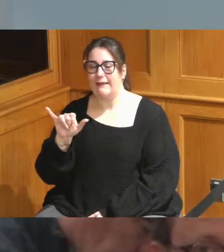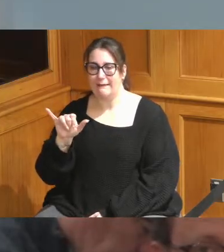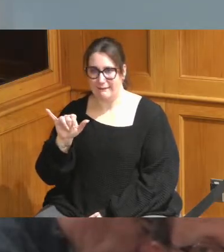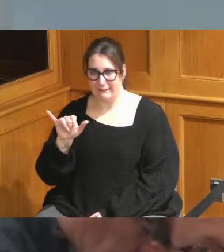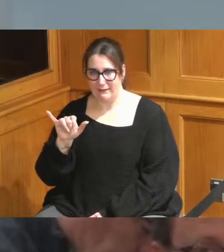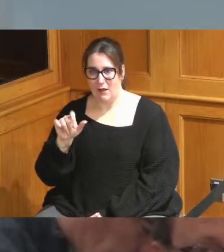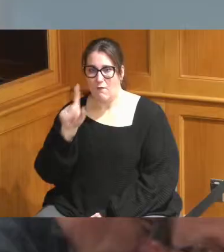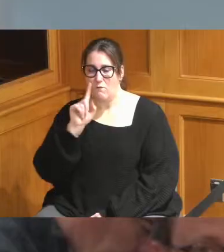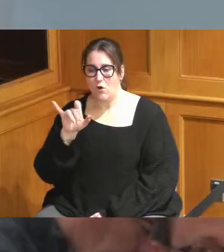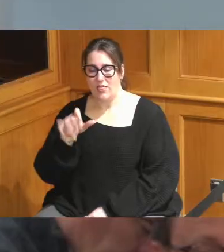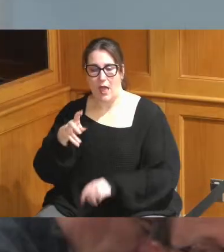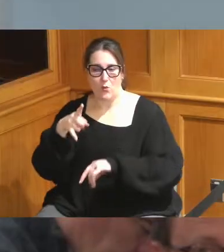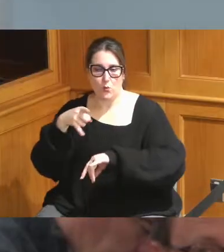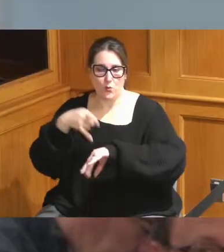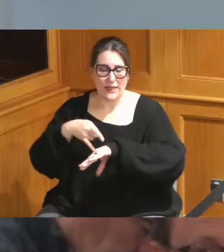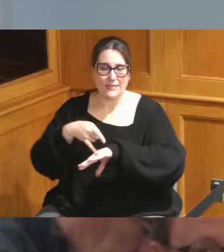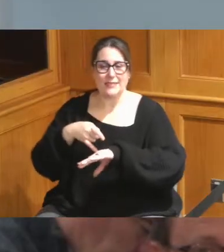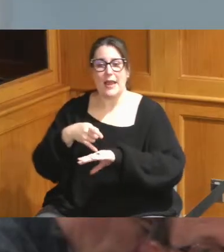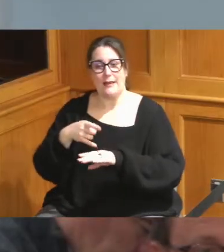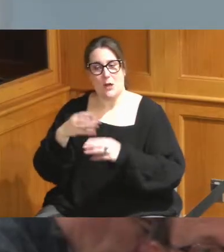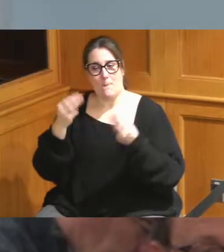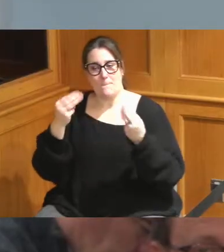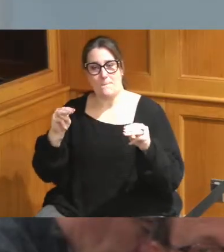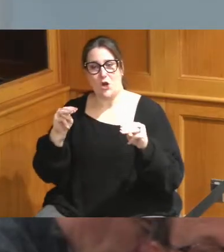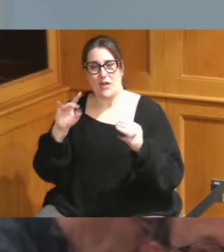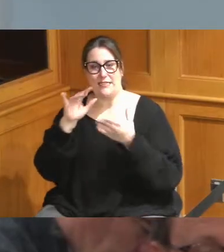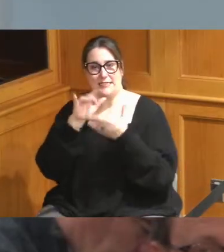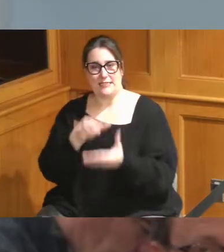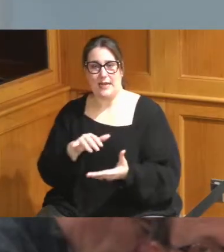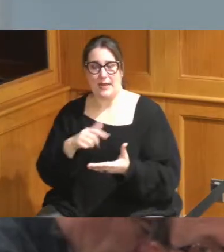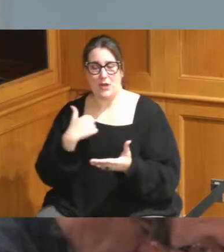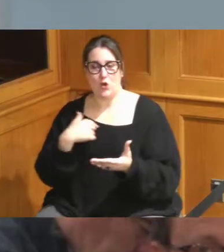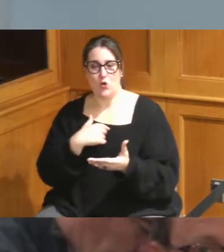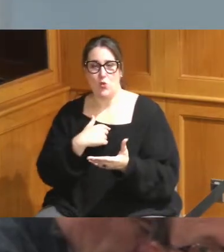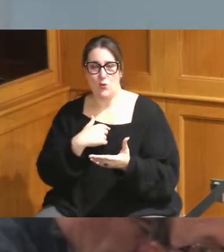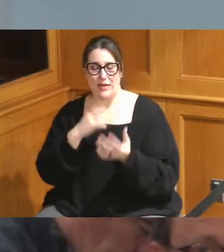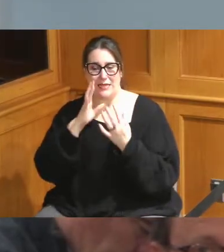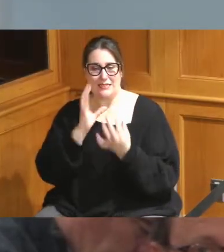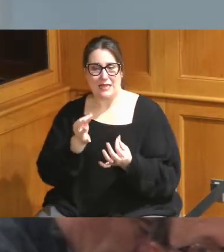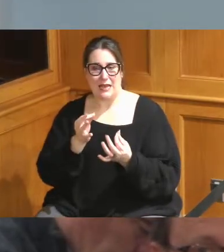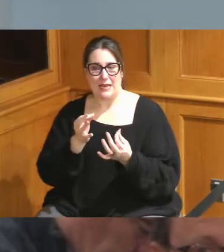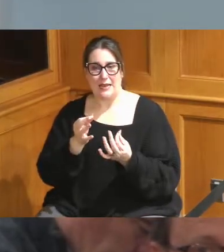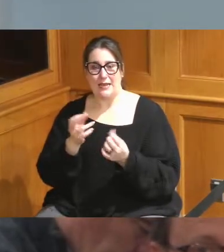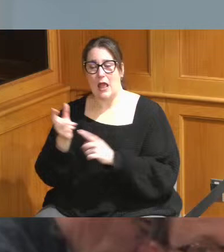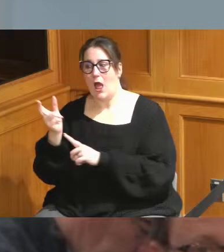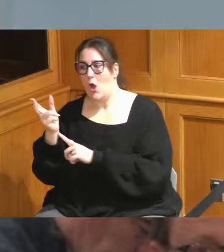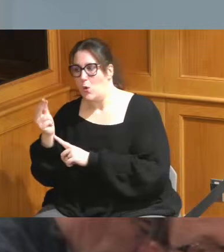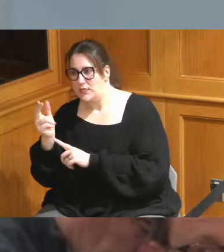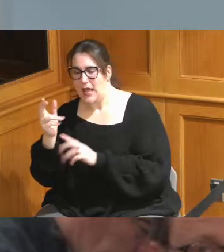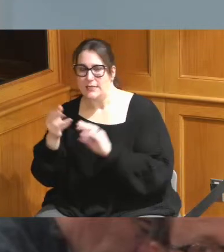market study. we extrapolated the numbers of units and hotel keys and the like to a estimated square